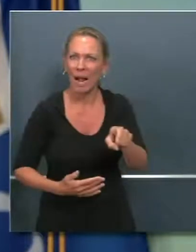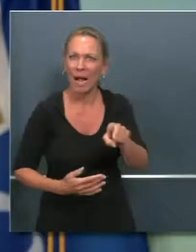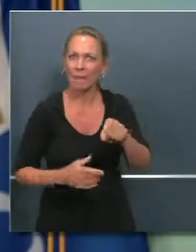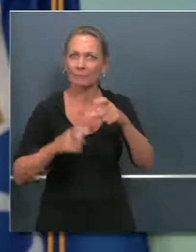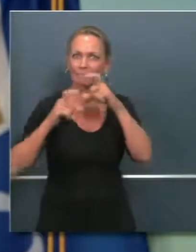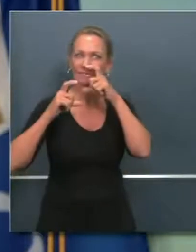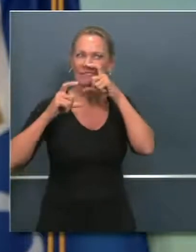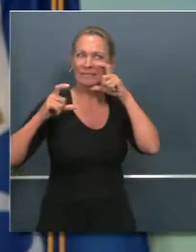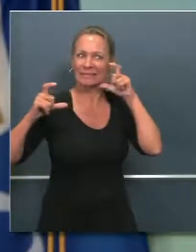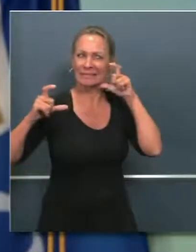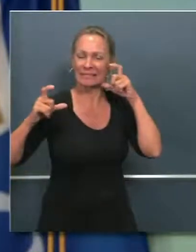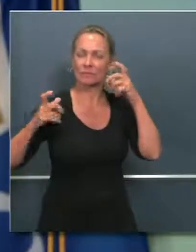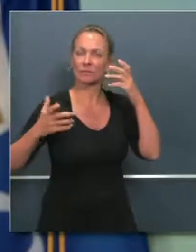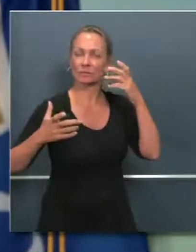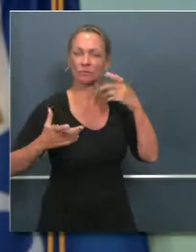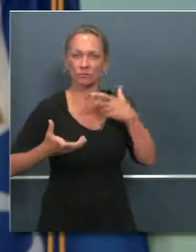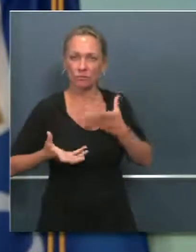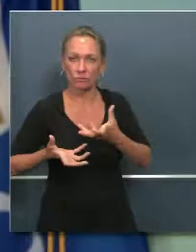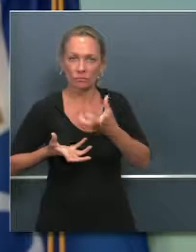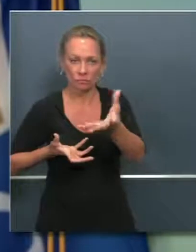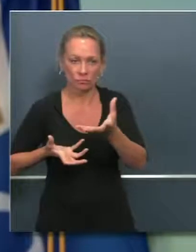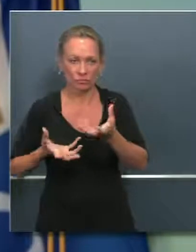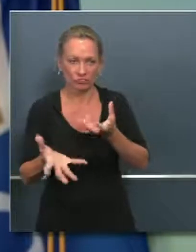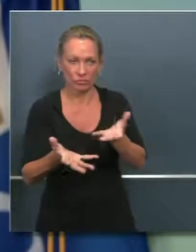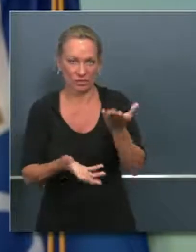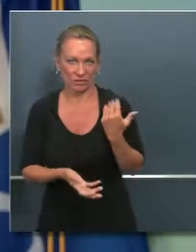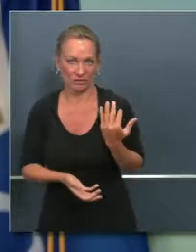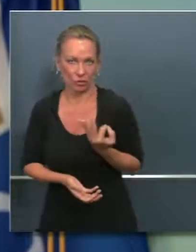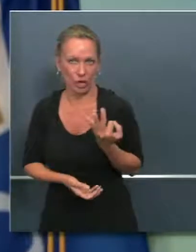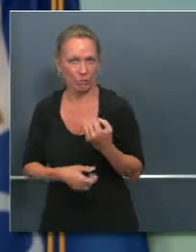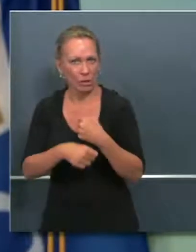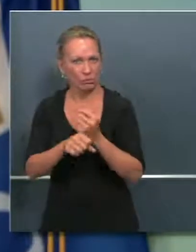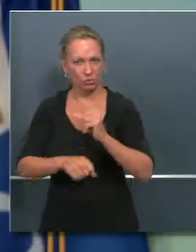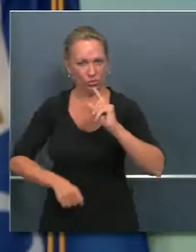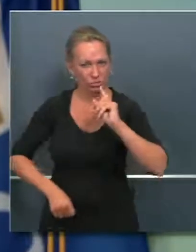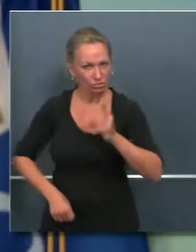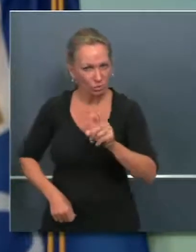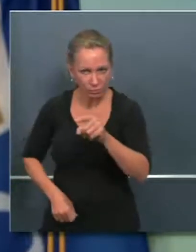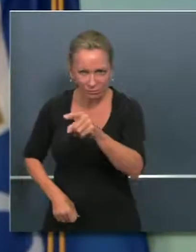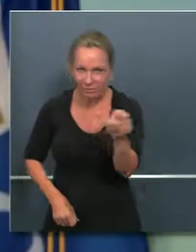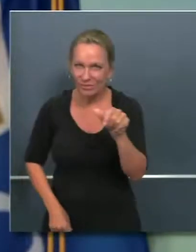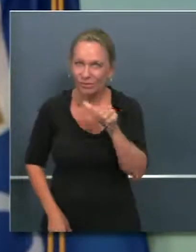retail grocers working with Farm Workers and other representatives across the spectrum we